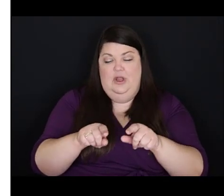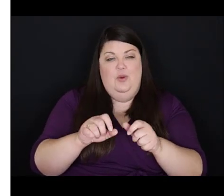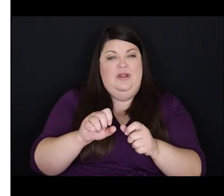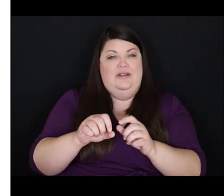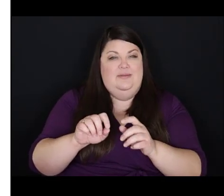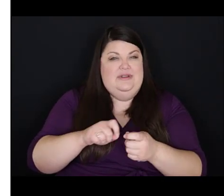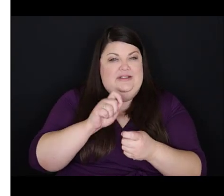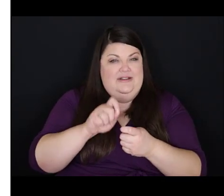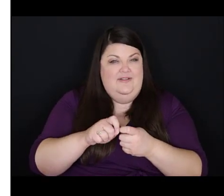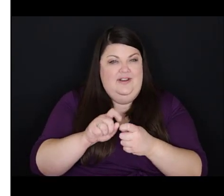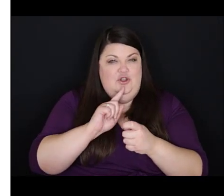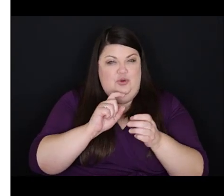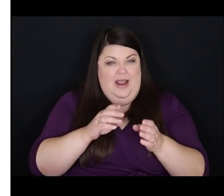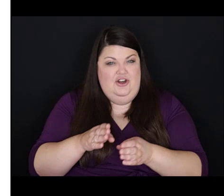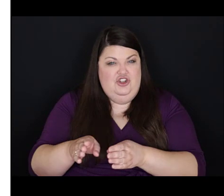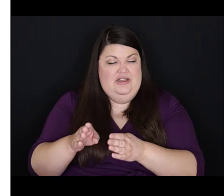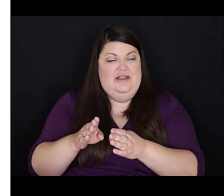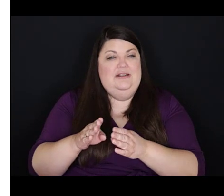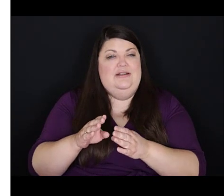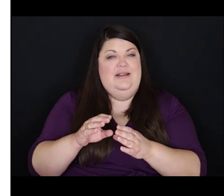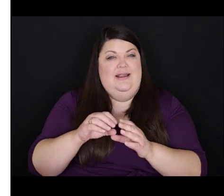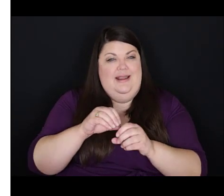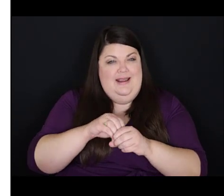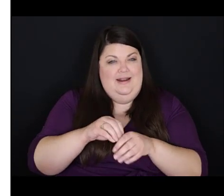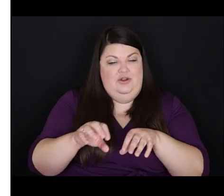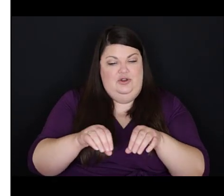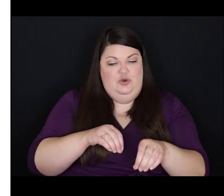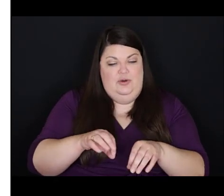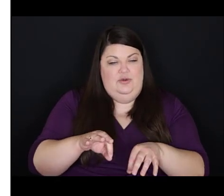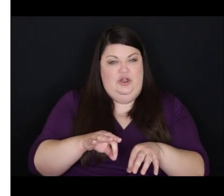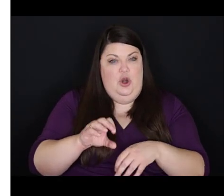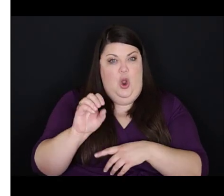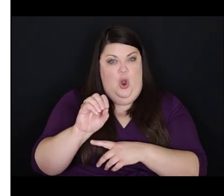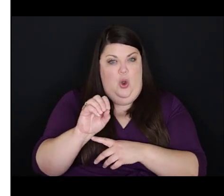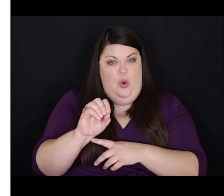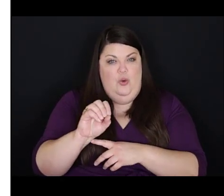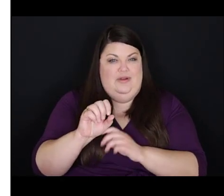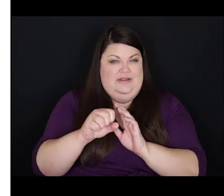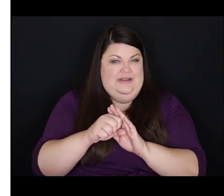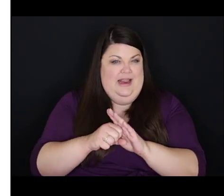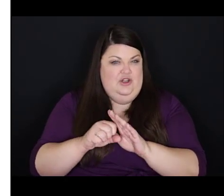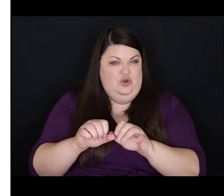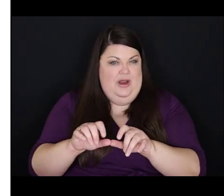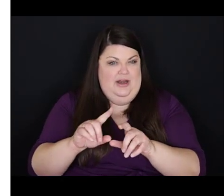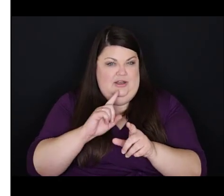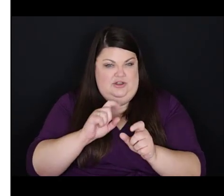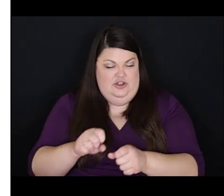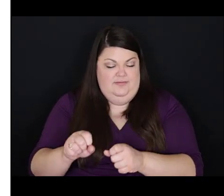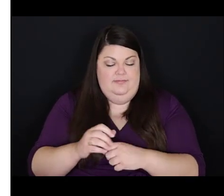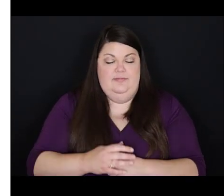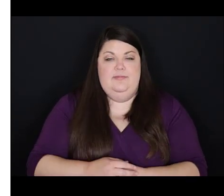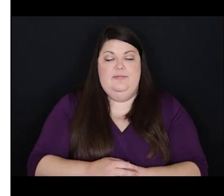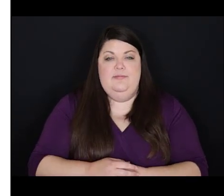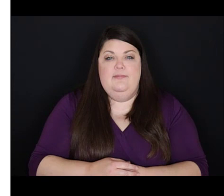Description (o) - States’ Strategies. Agencies are encouraged to have internal